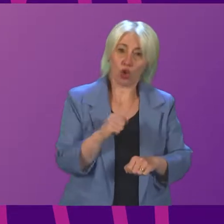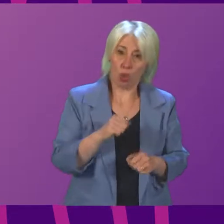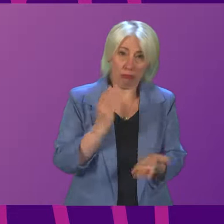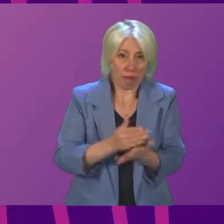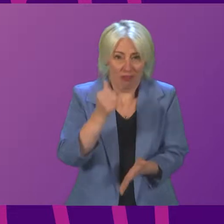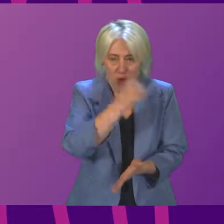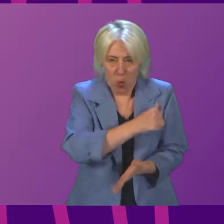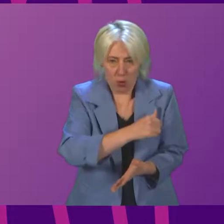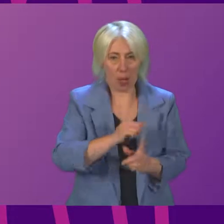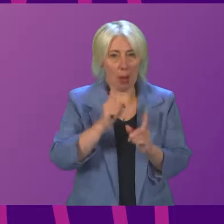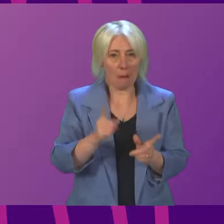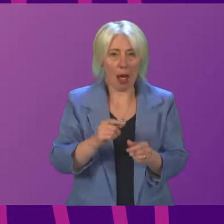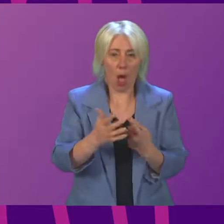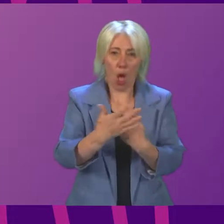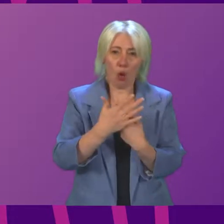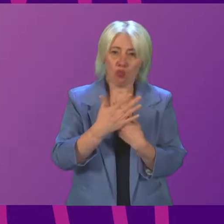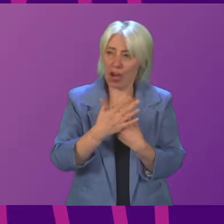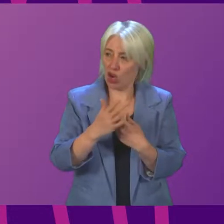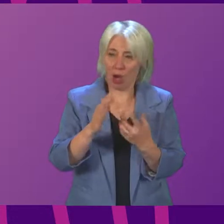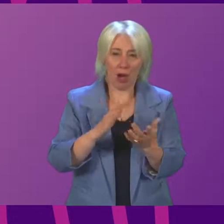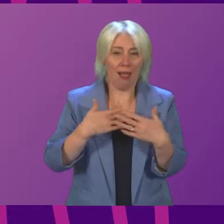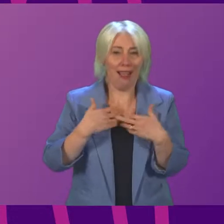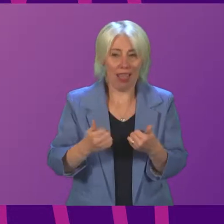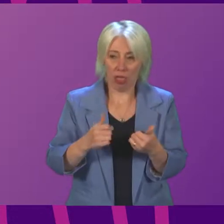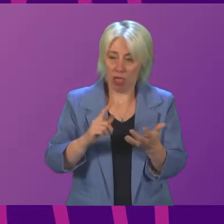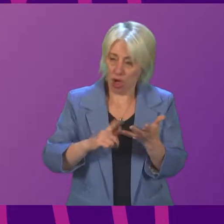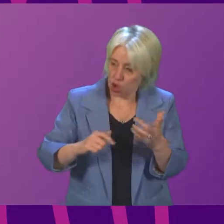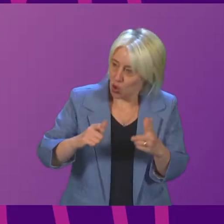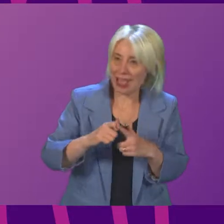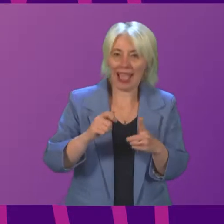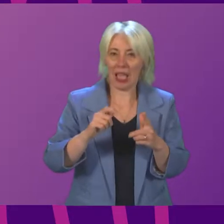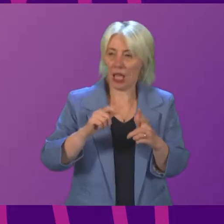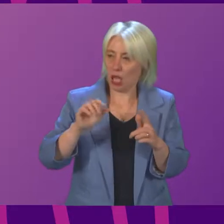but in pressures that are shared by health systems across not only the UK but Europe and the world.